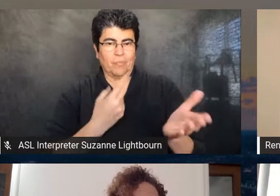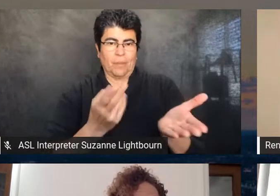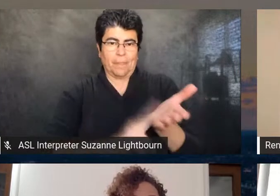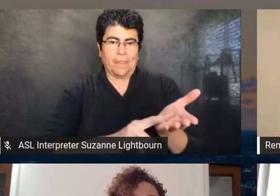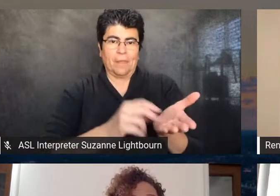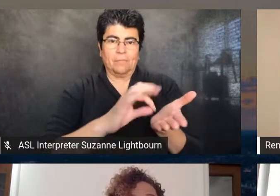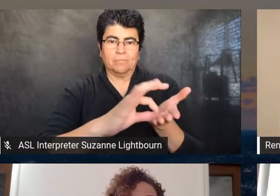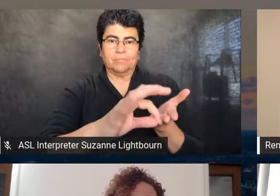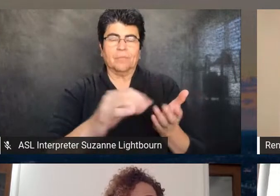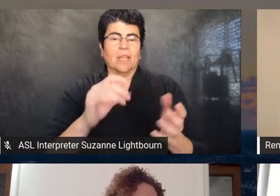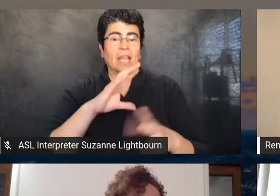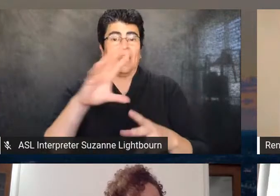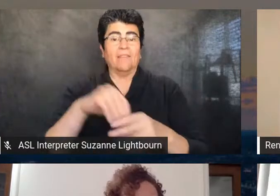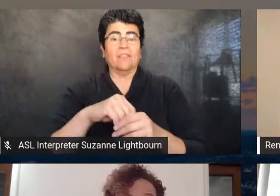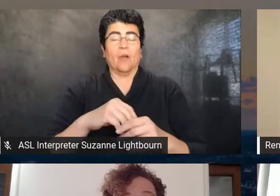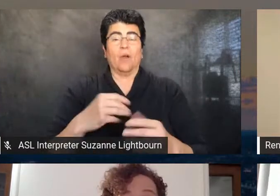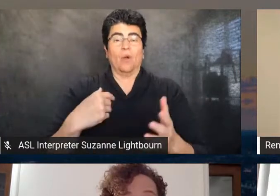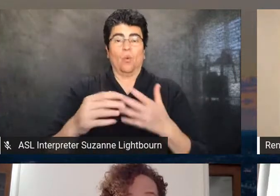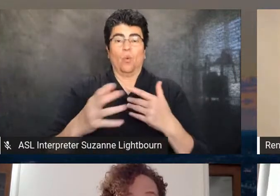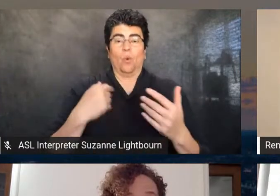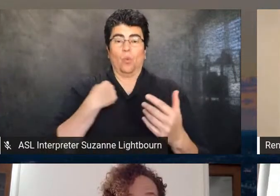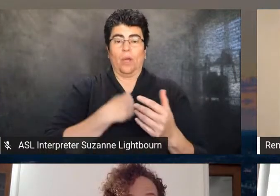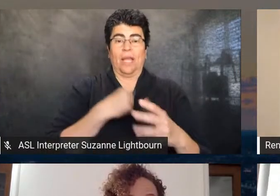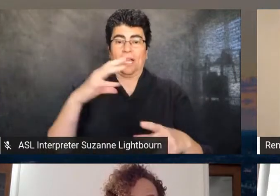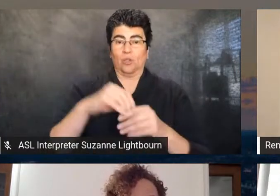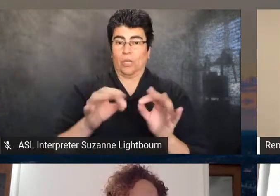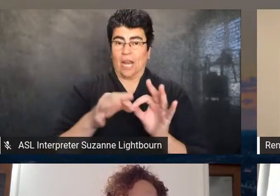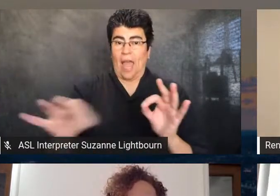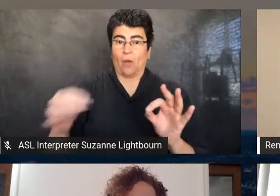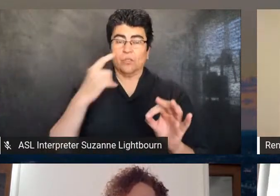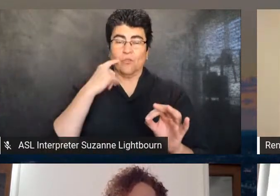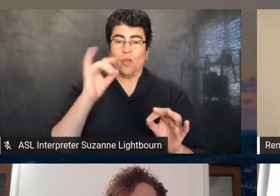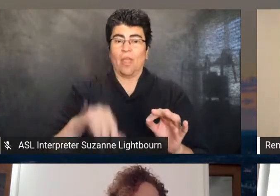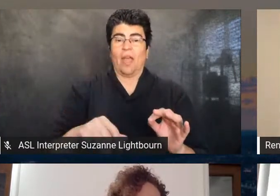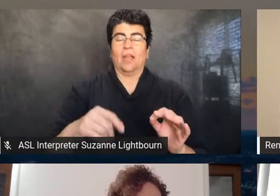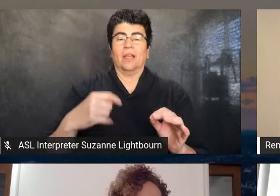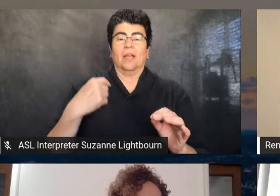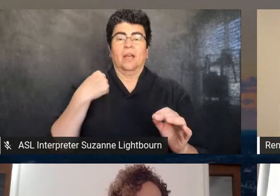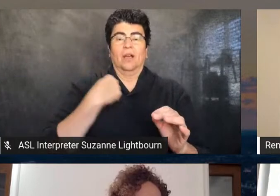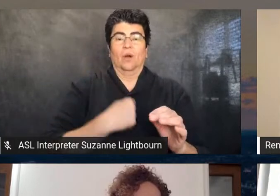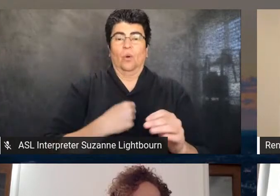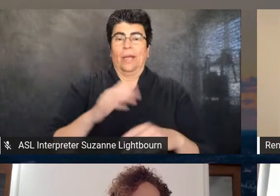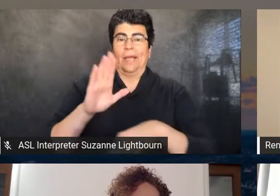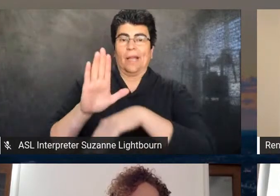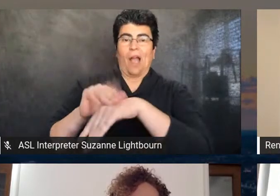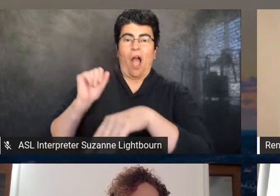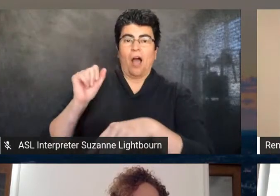even though we included language for that, and so we called on Diana and Tatiana